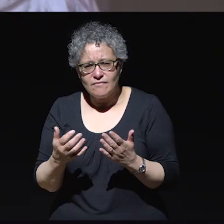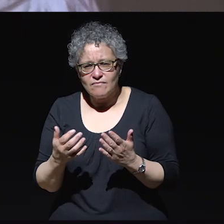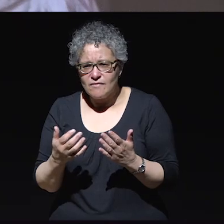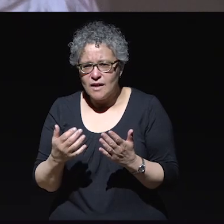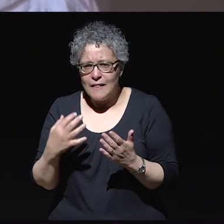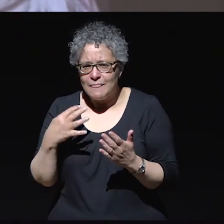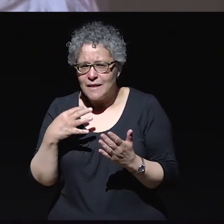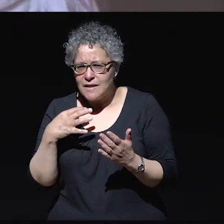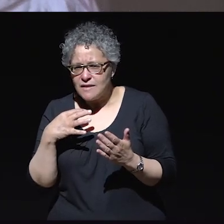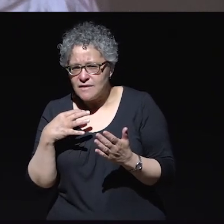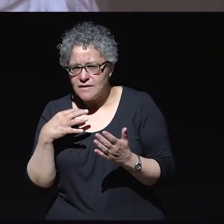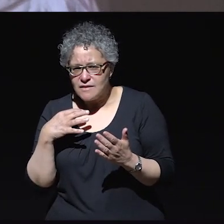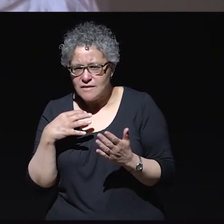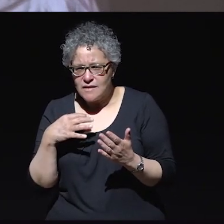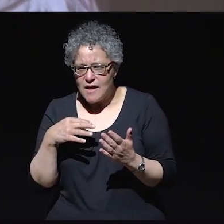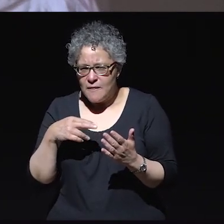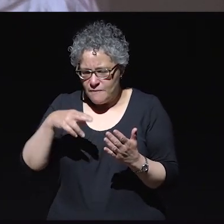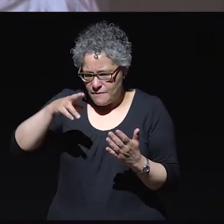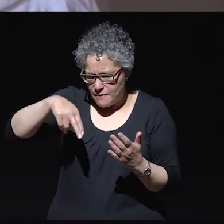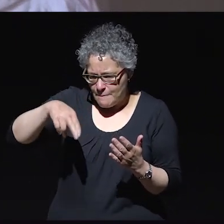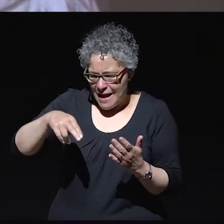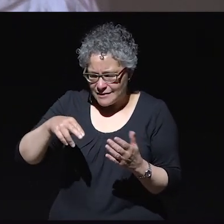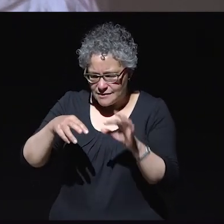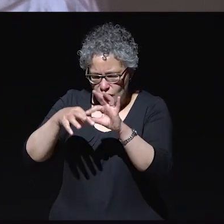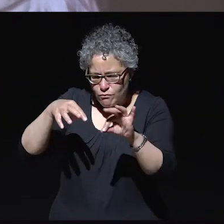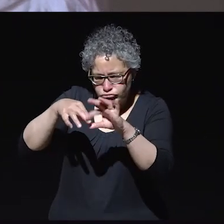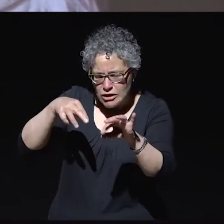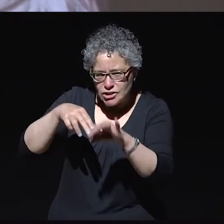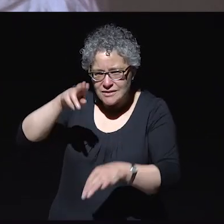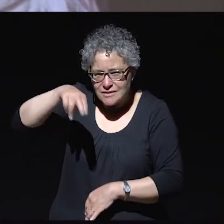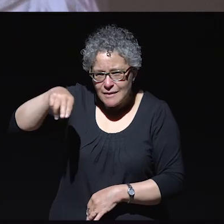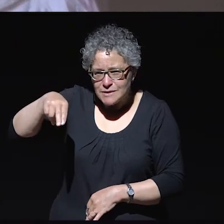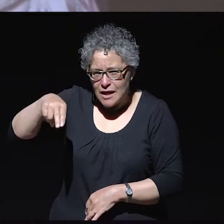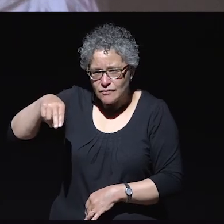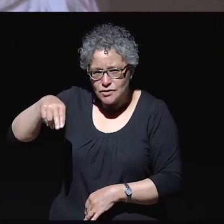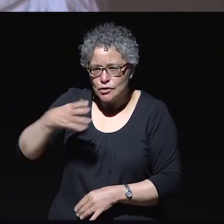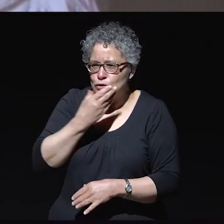of the actual paintbrush, the brushstrokes, with the figures themselves being animated